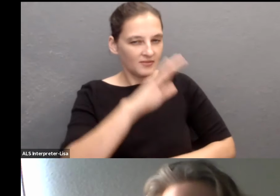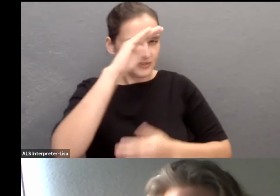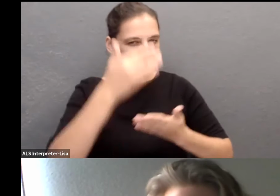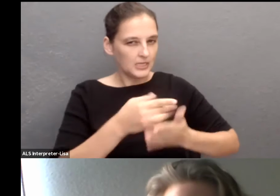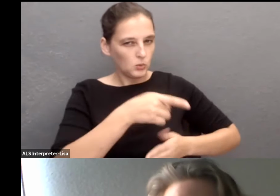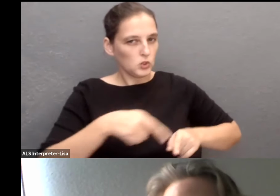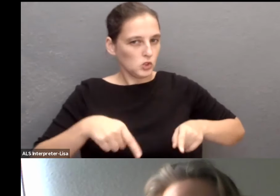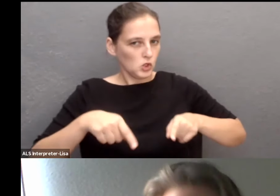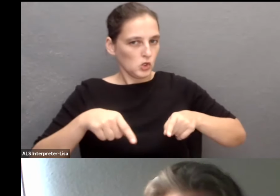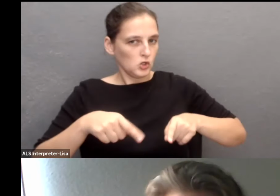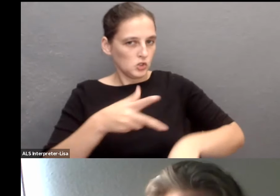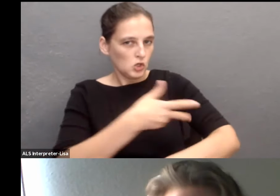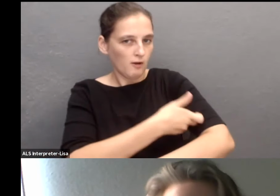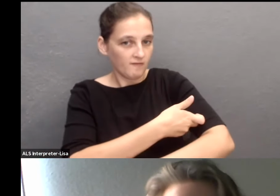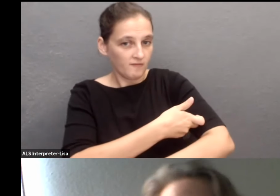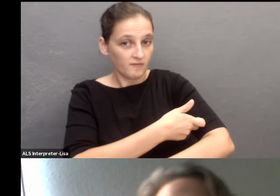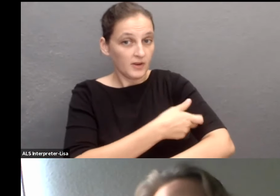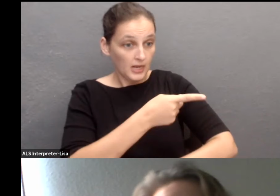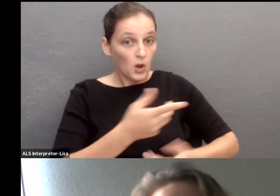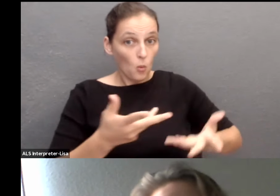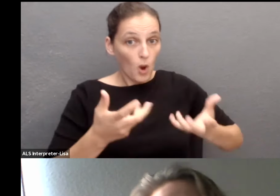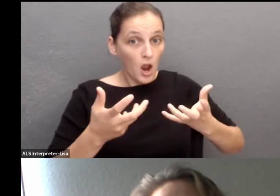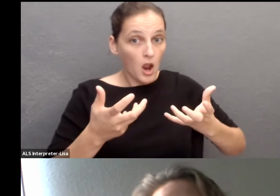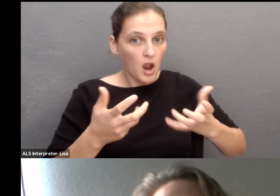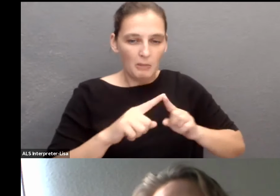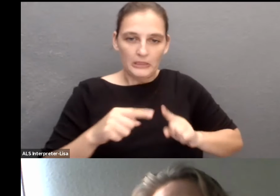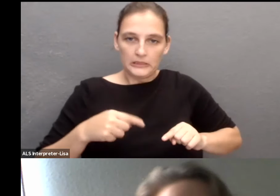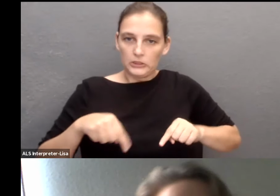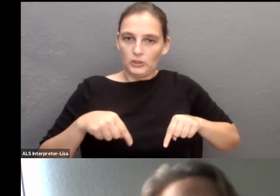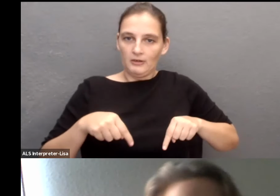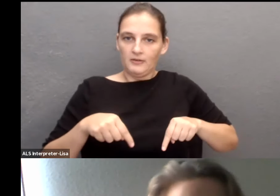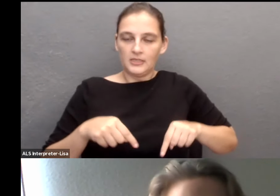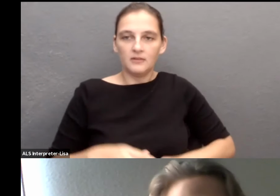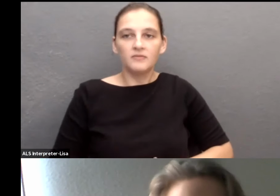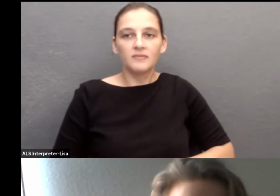get this shot he wanted to get the shot, but he was a little nervous, so the staff helped